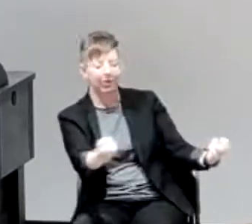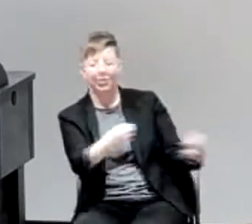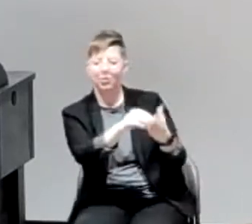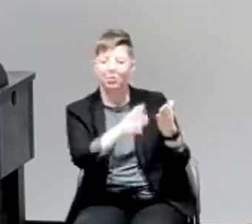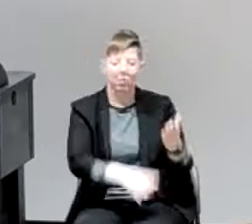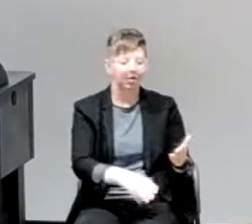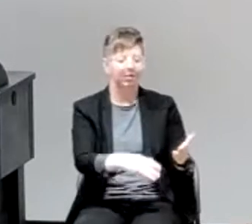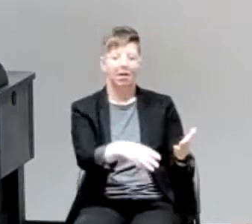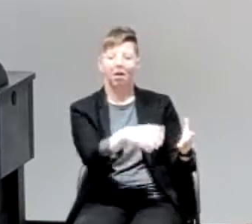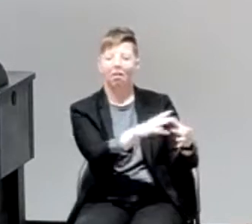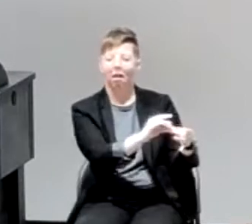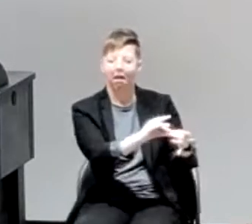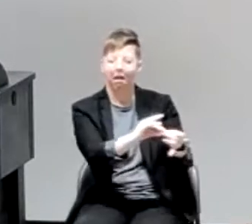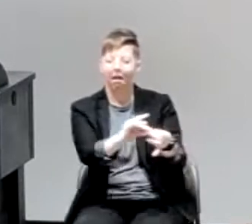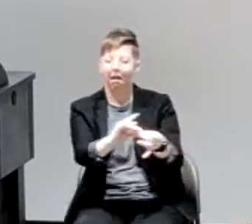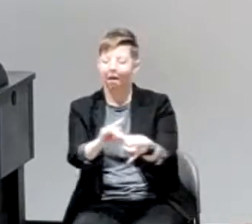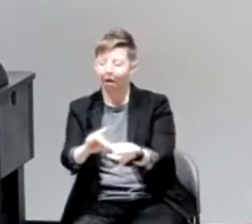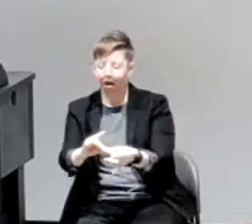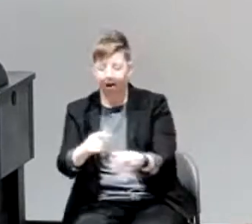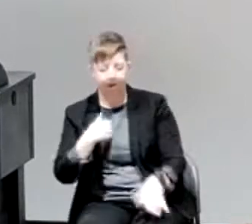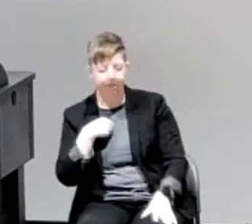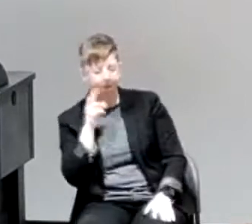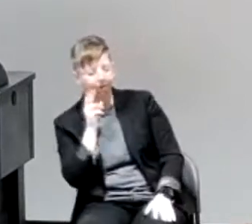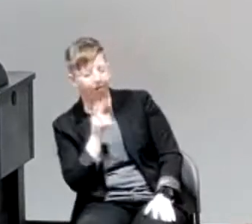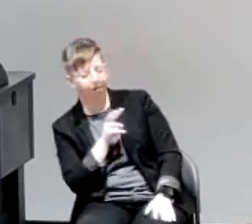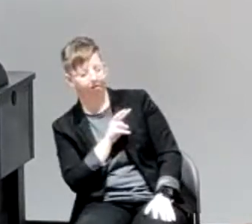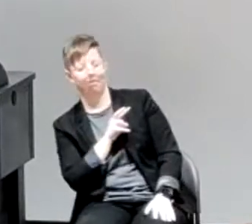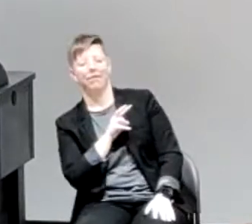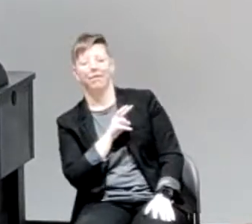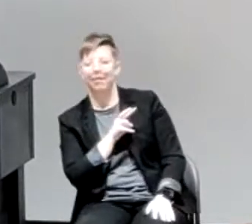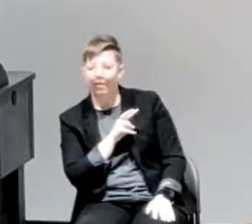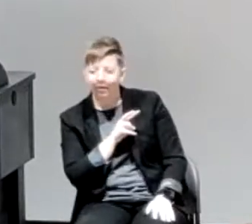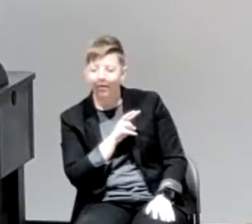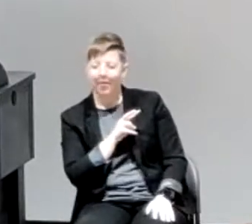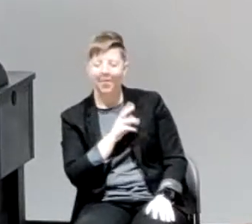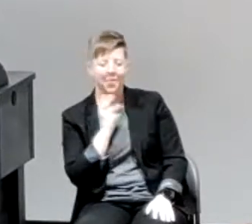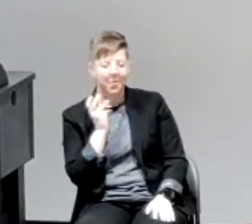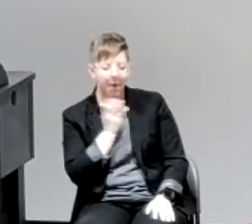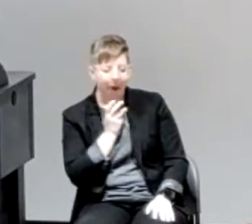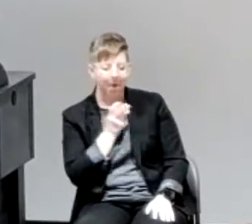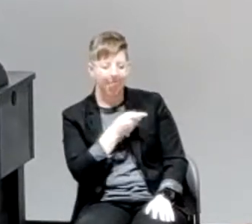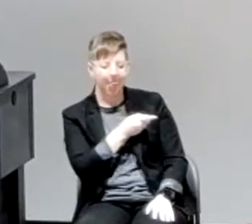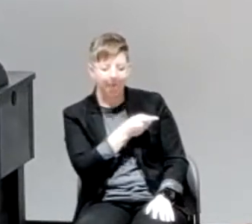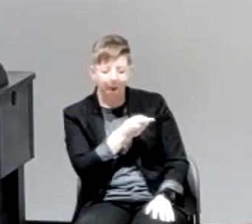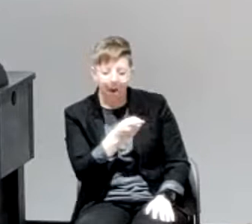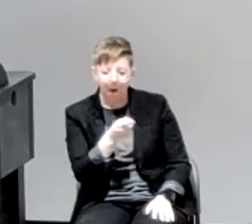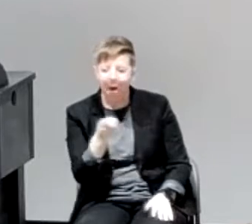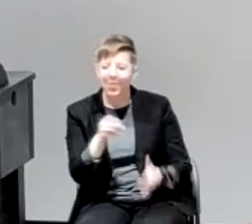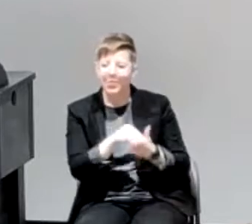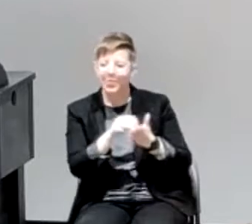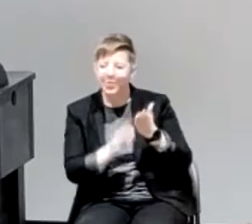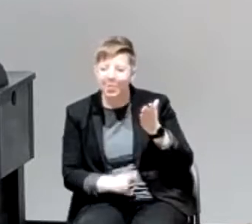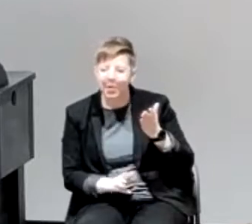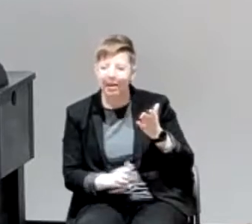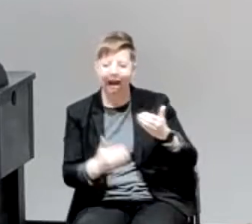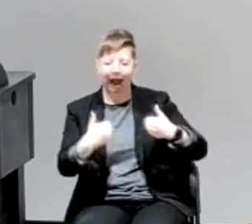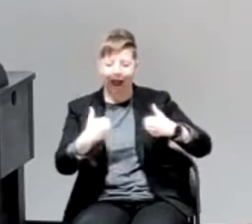here in scorpion country. That's what I heard from the students yesterday. What I heard was